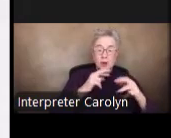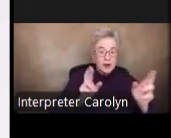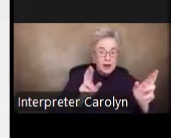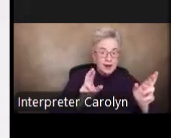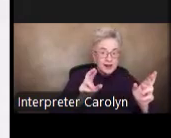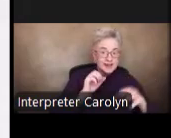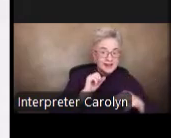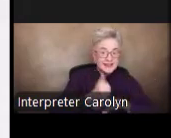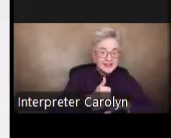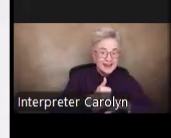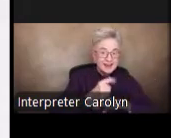routine, Ready set go.